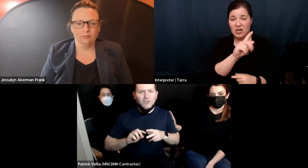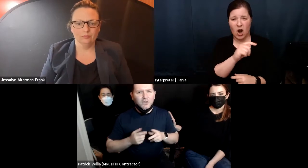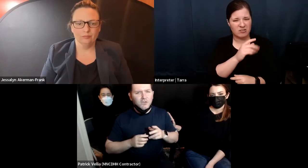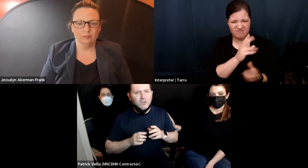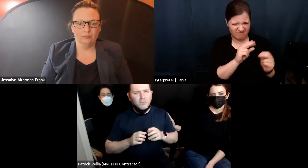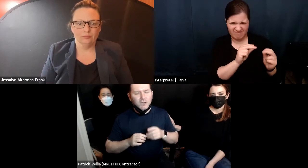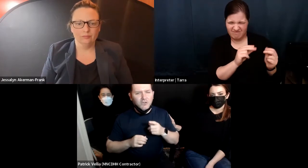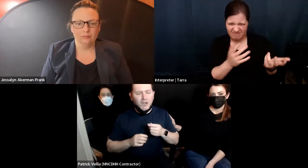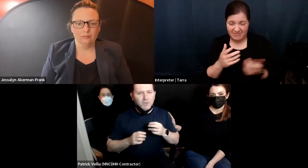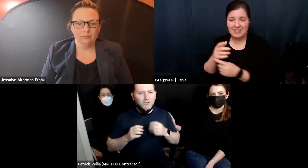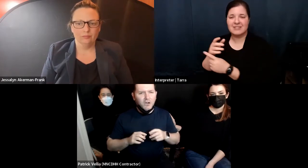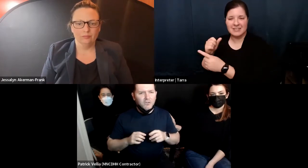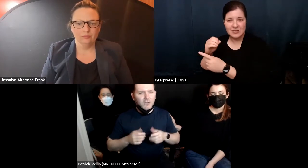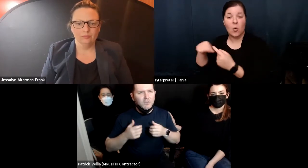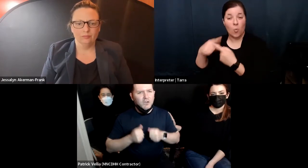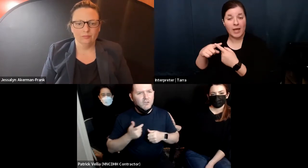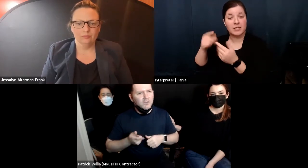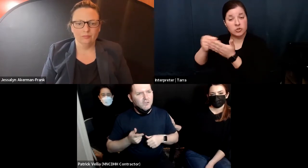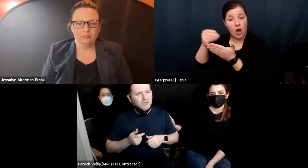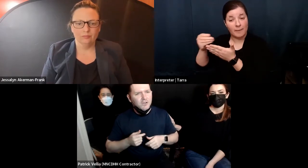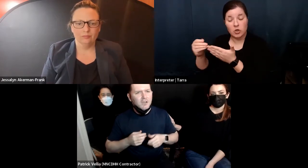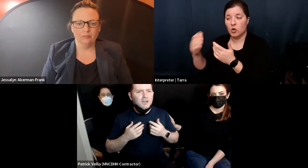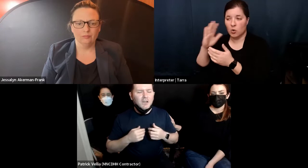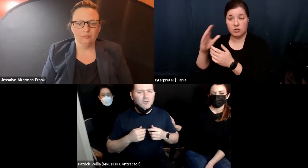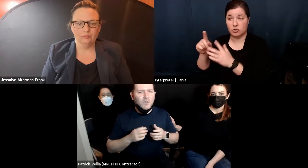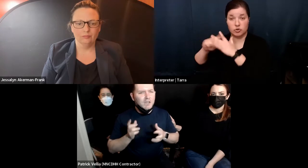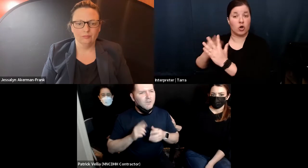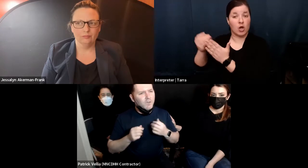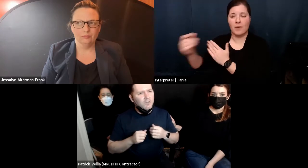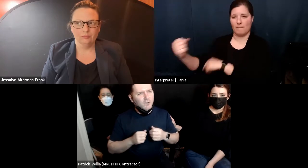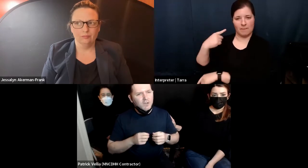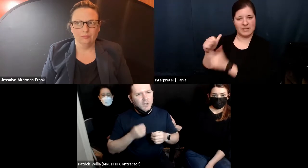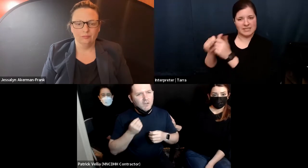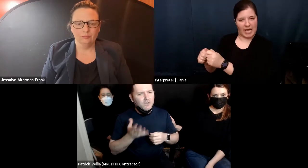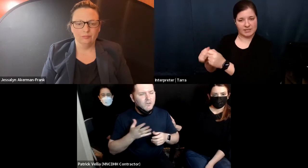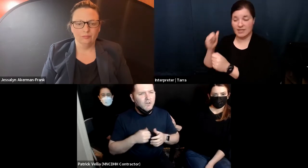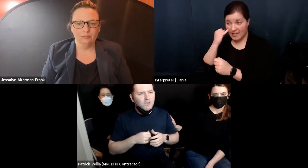I can't have interpersonal communication with the shopper.